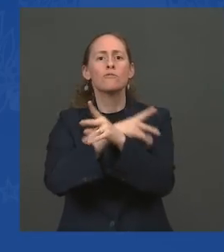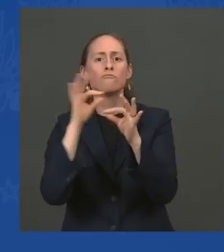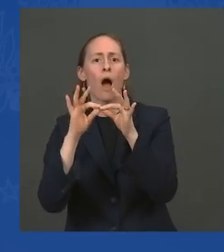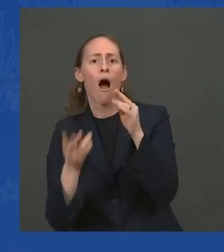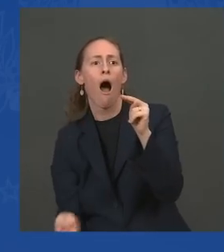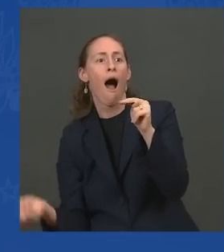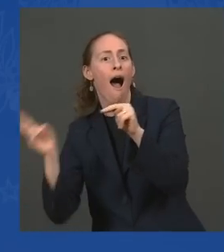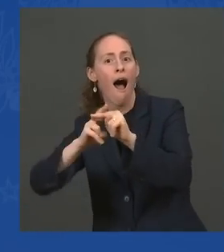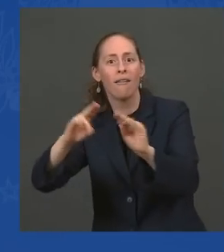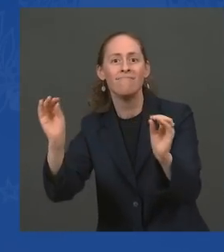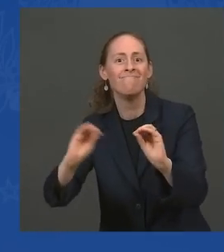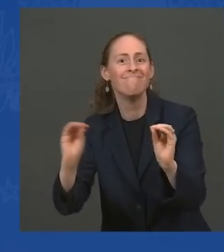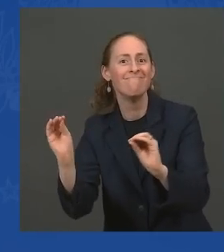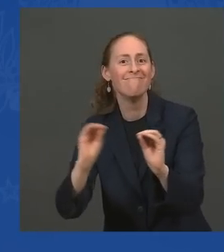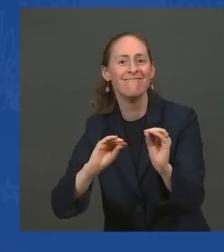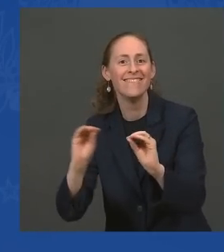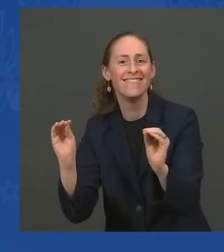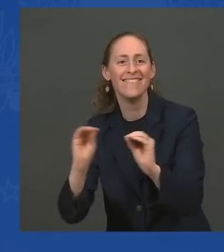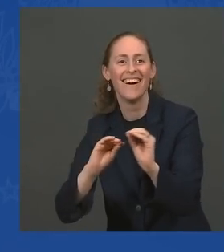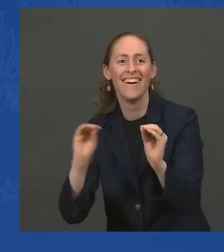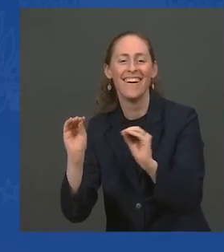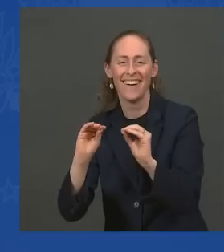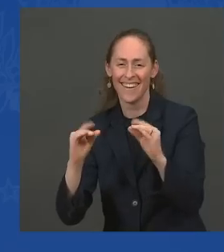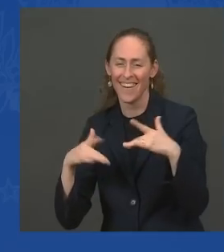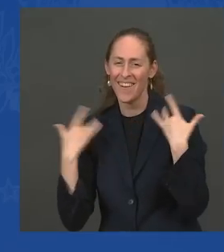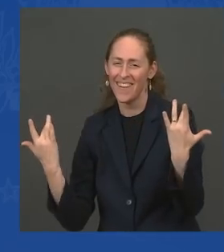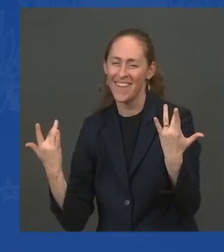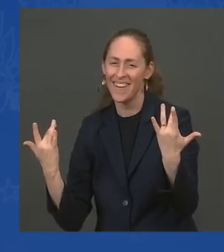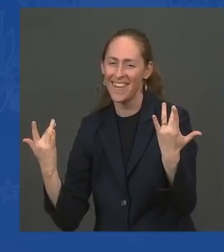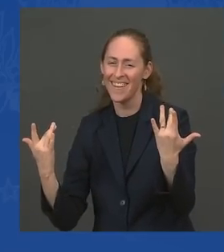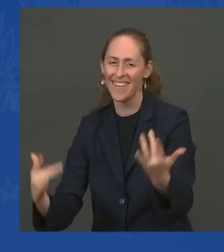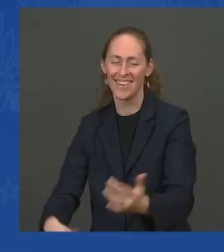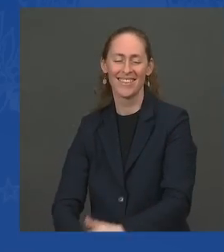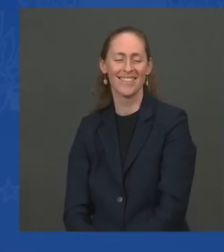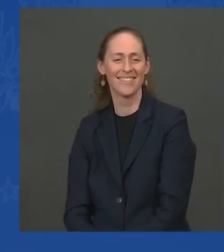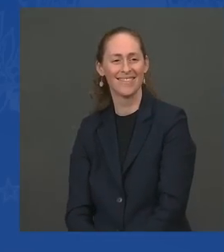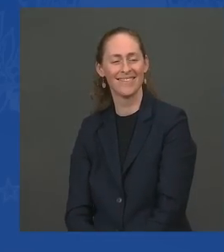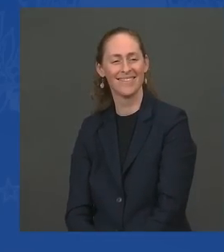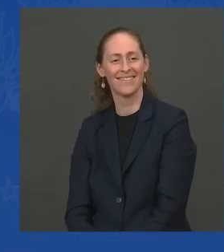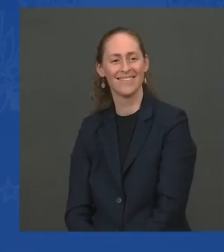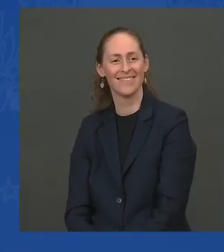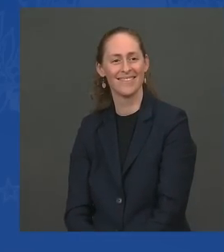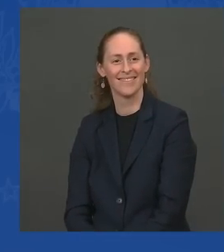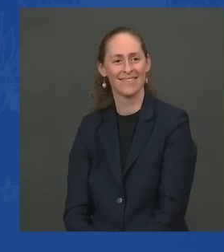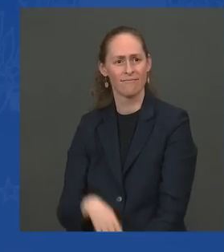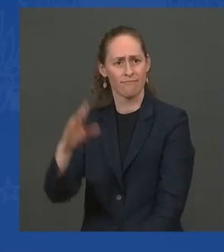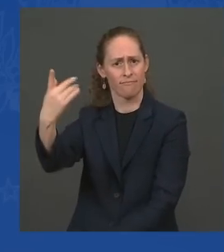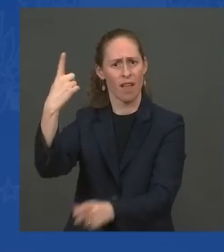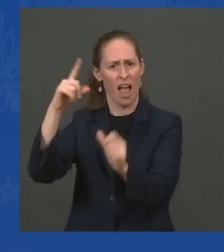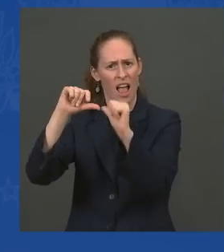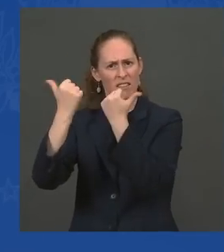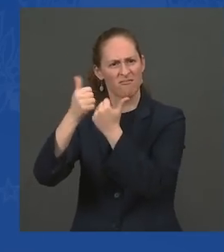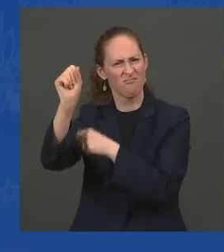And at one -- and here's what one of the agencies said, and I quote, "The bills do not add to inflation pressures."